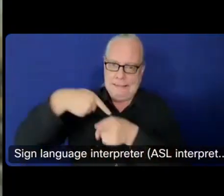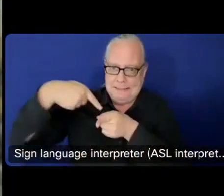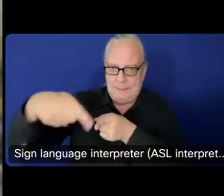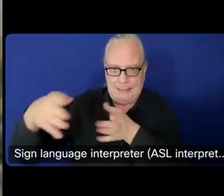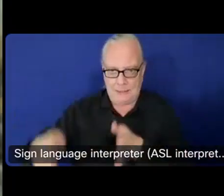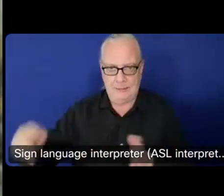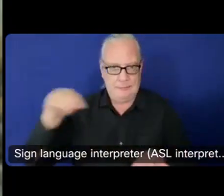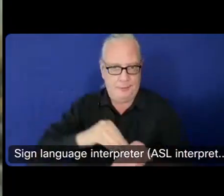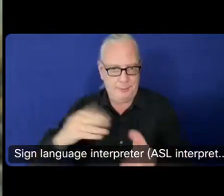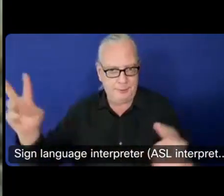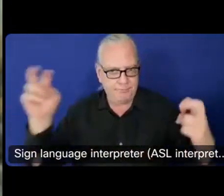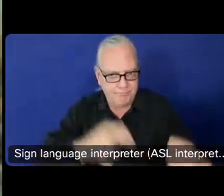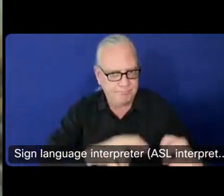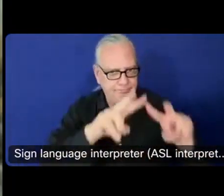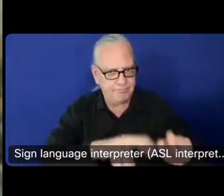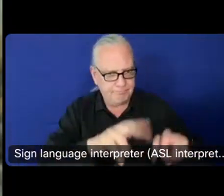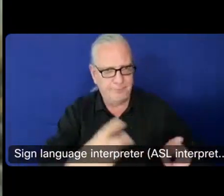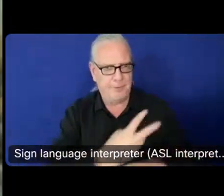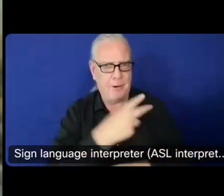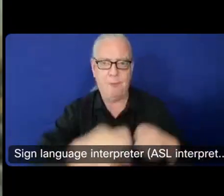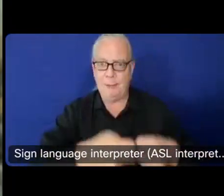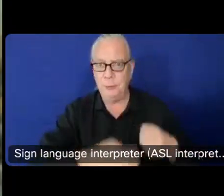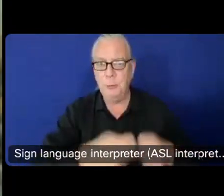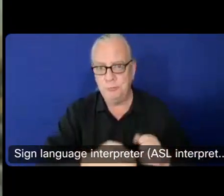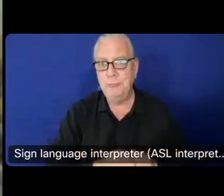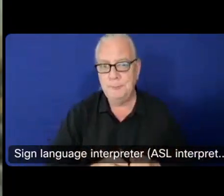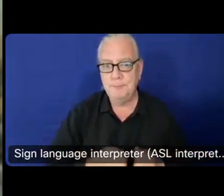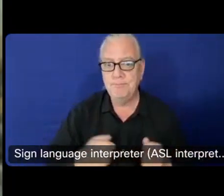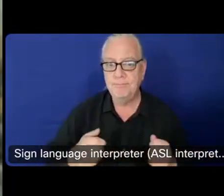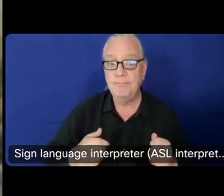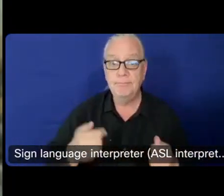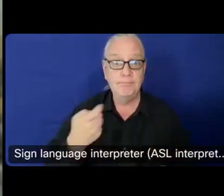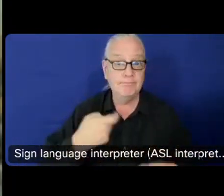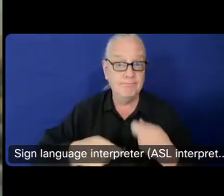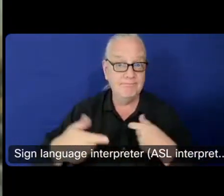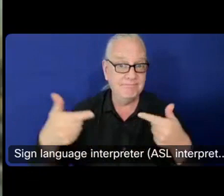actually figure out what the issue is. We talk about